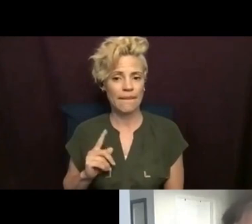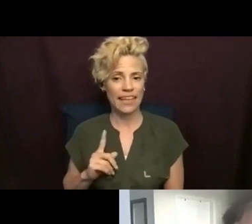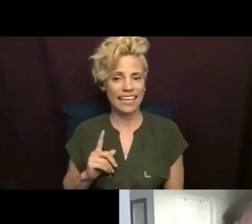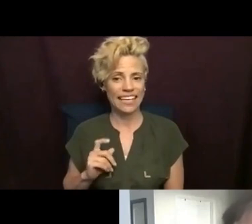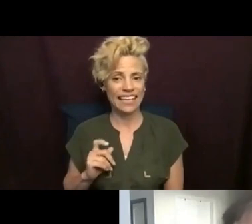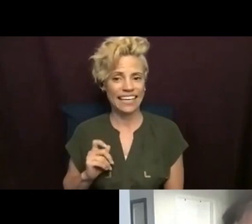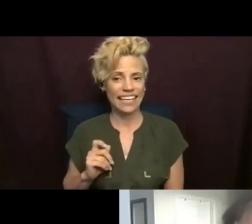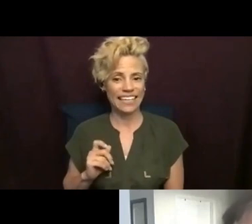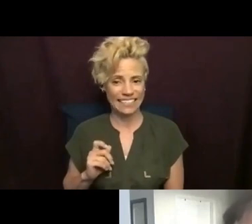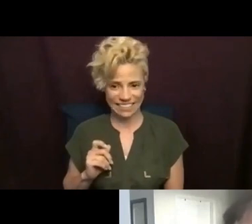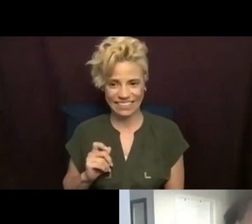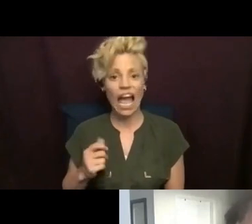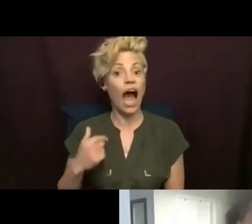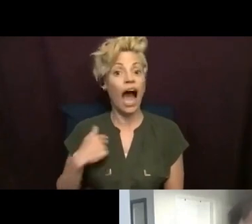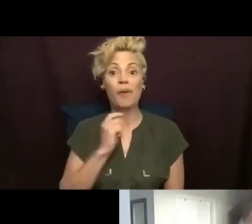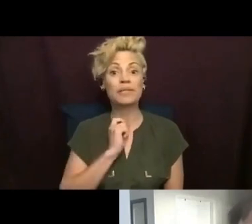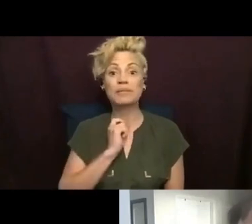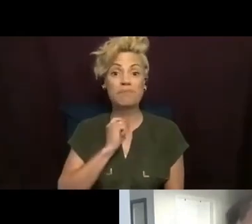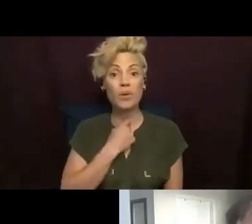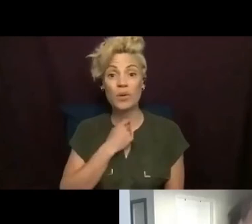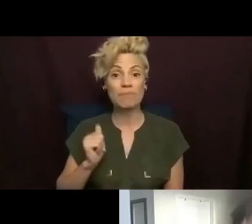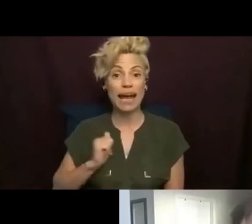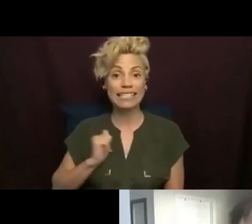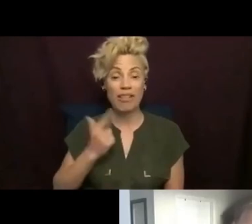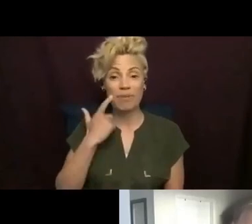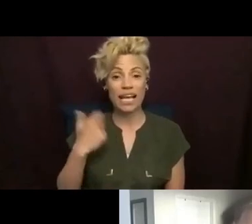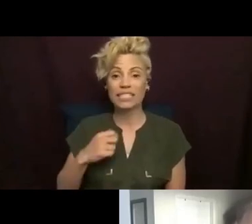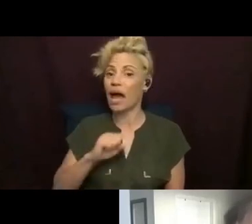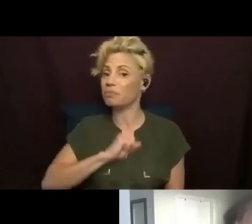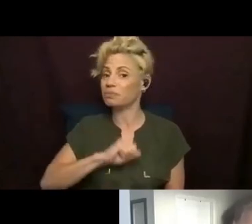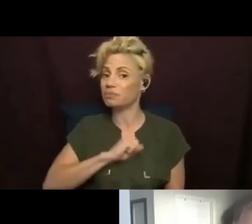I was muted myself because I cleared my throat, sorry about that.